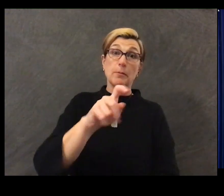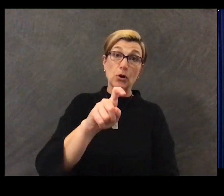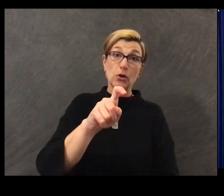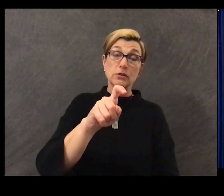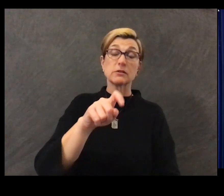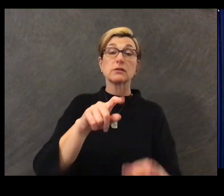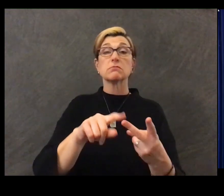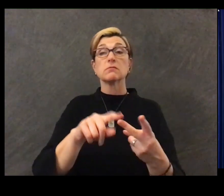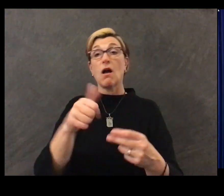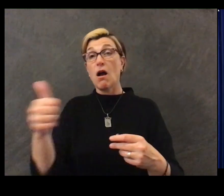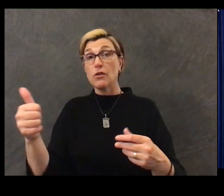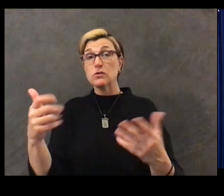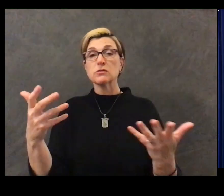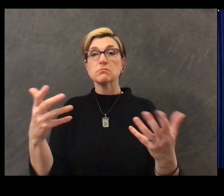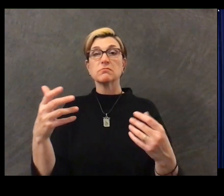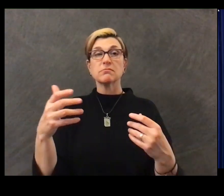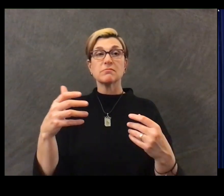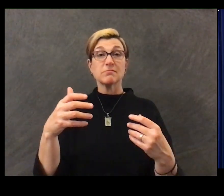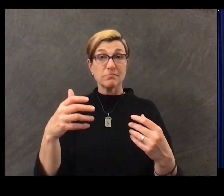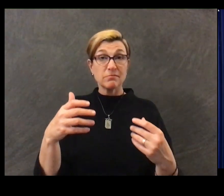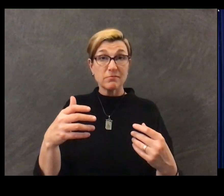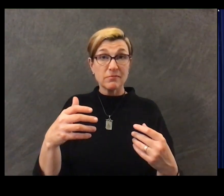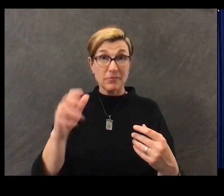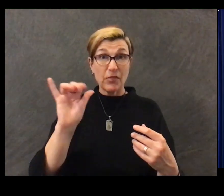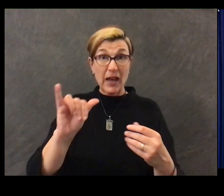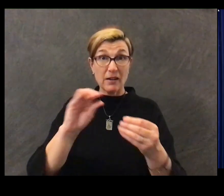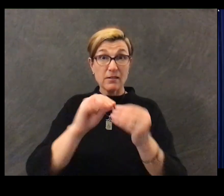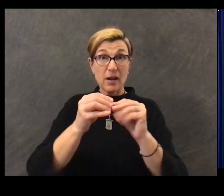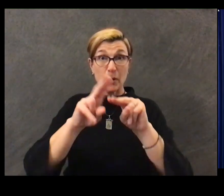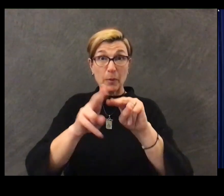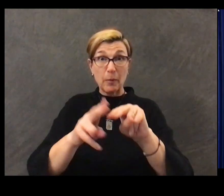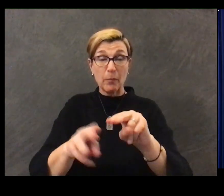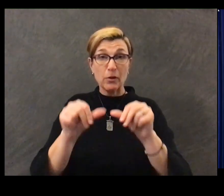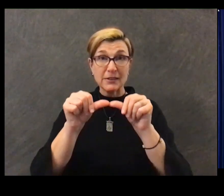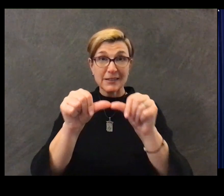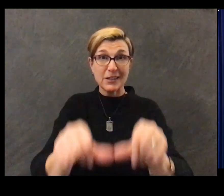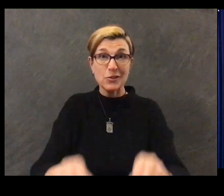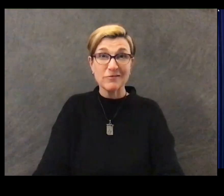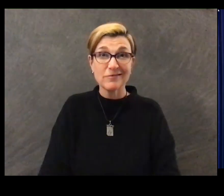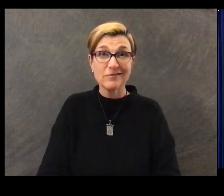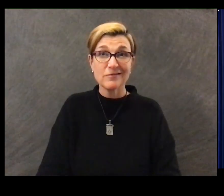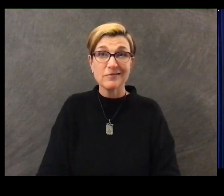that is continuing so what has happened is that the mitigation that we put in